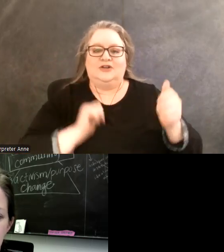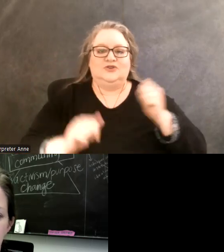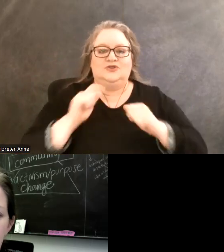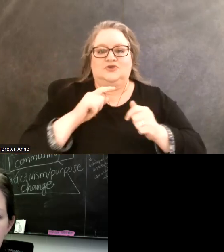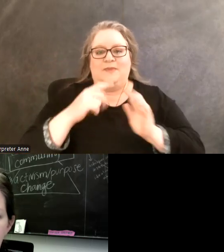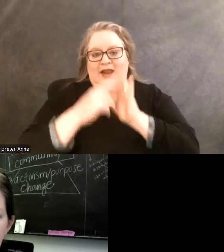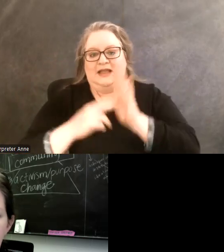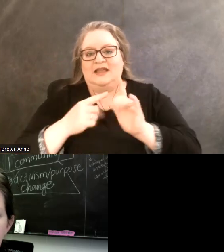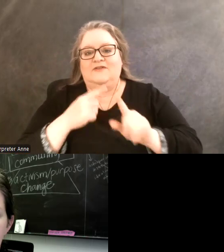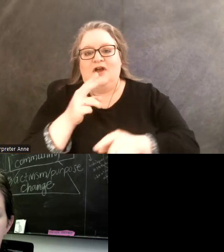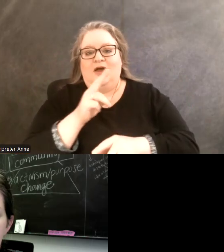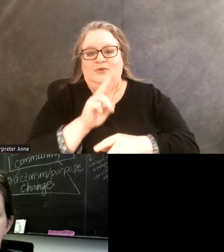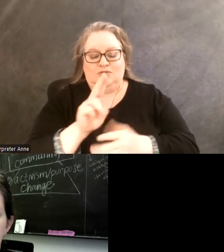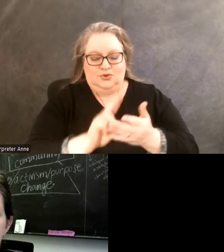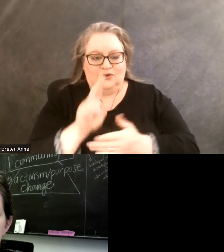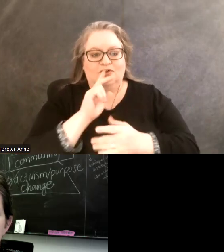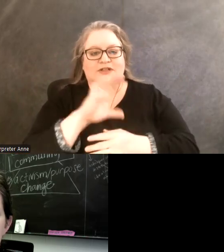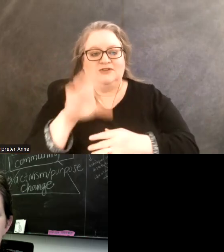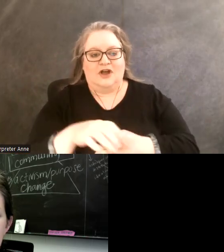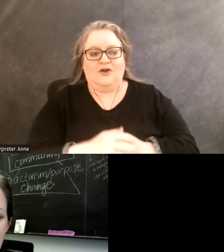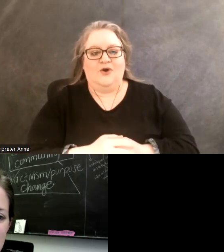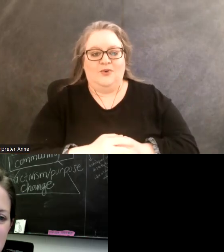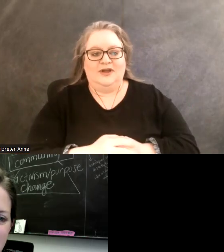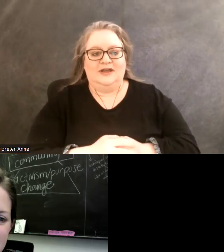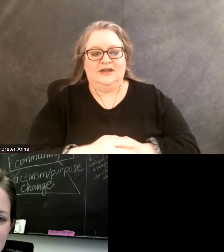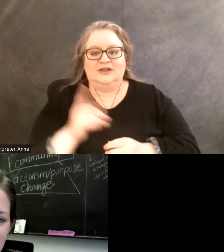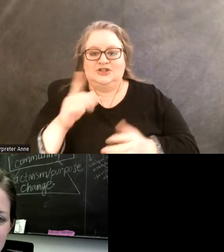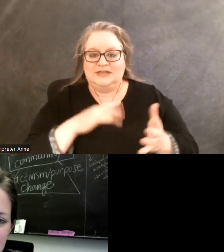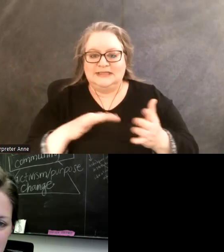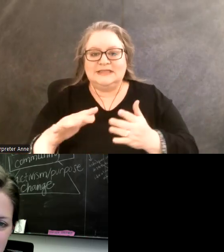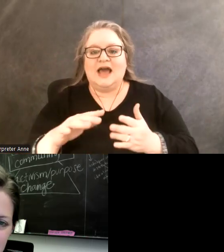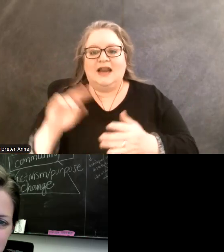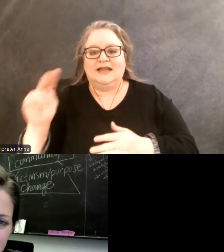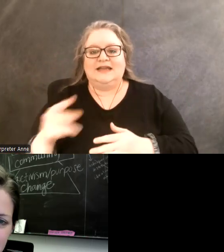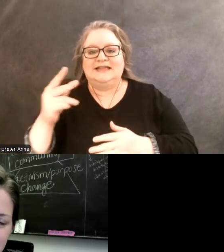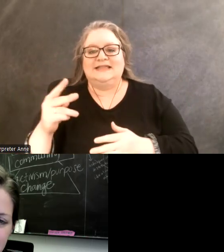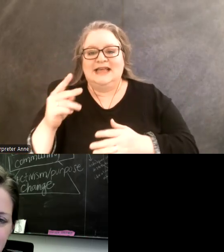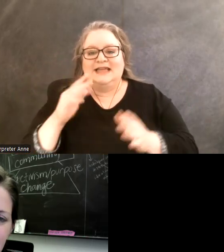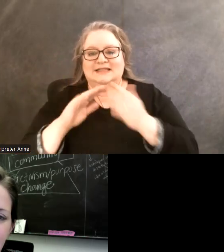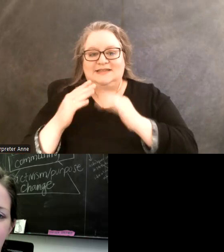of Chicago. She has studied at Second City,